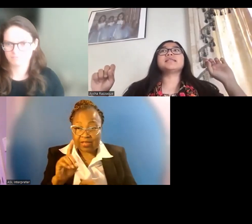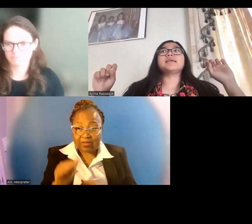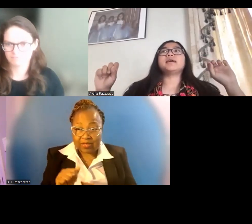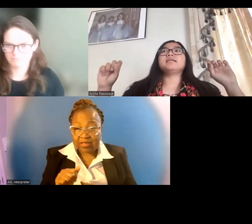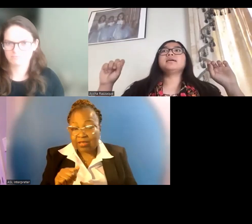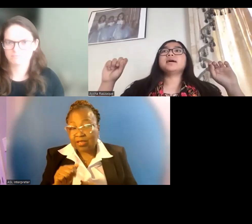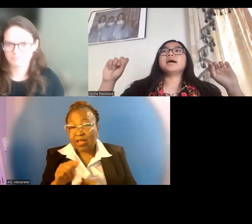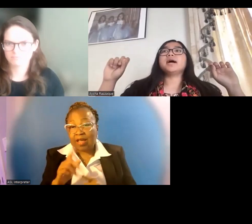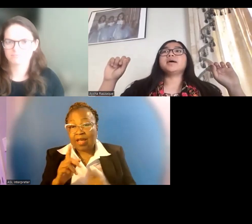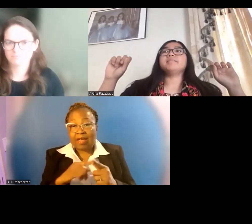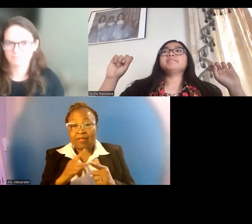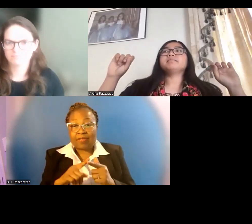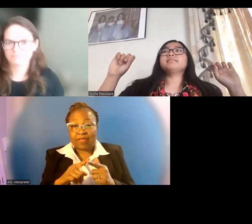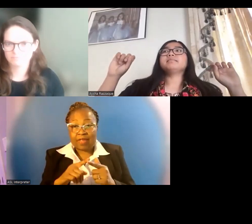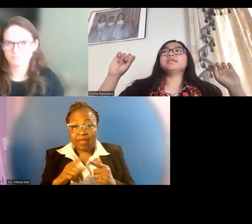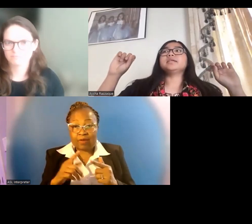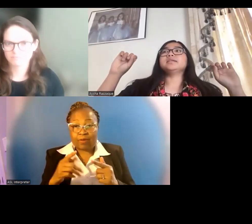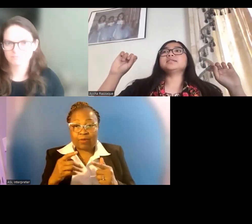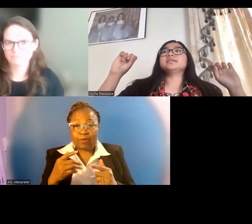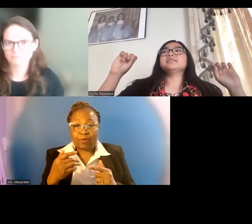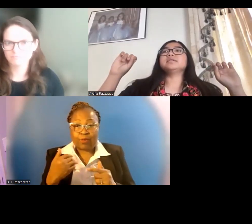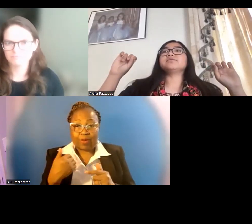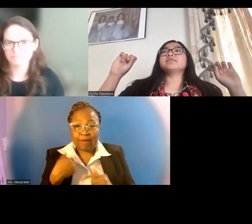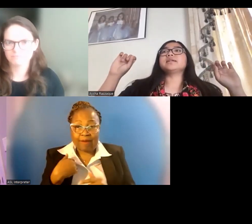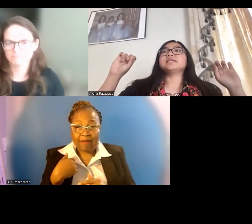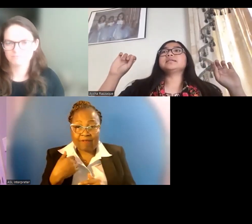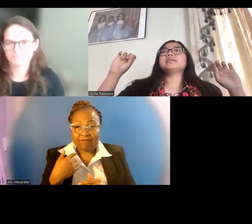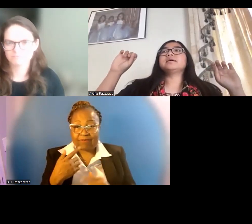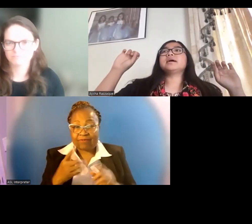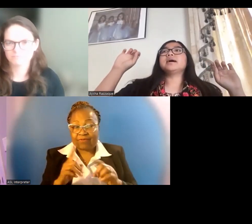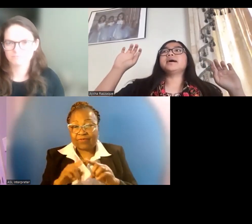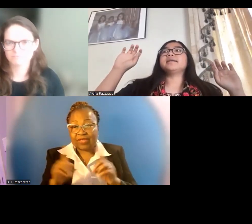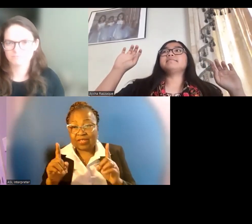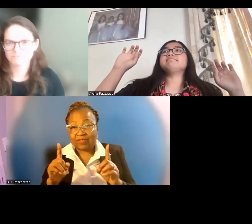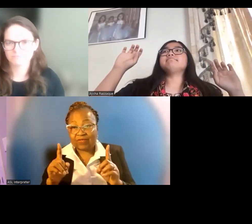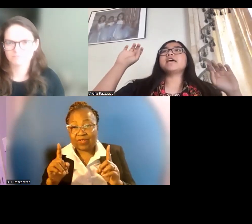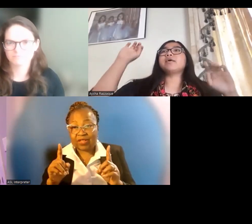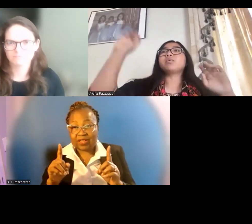and then these different networks connecting us